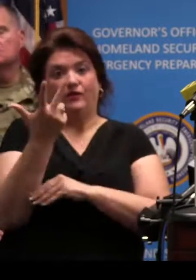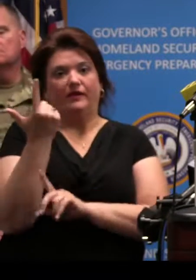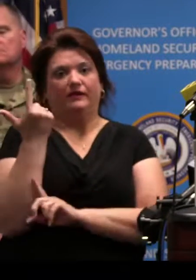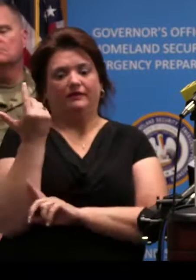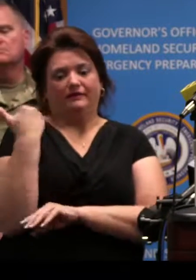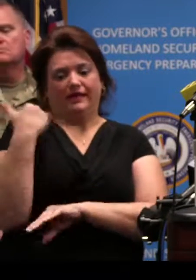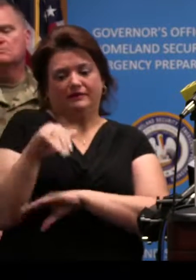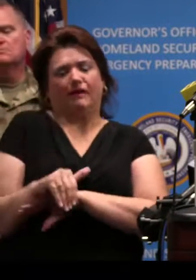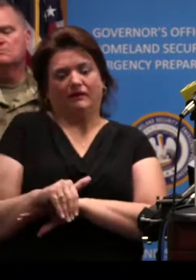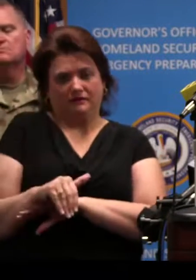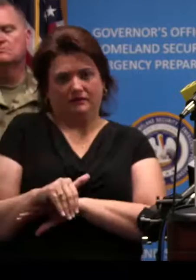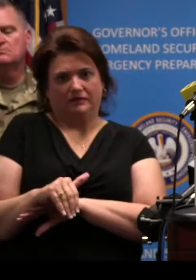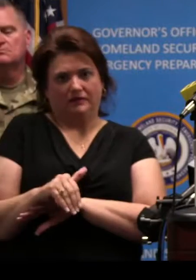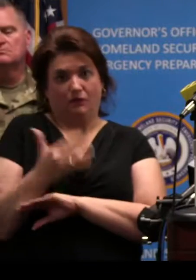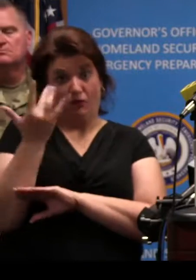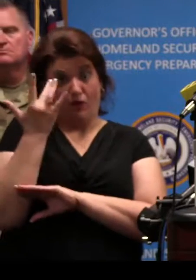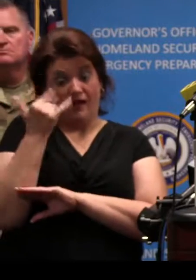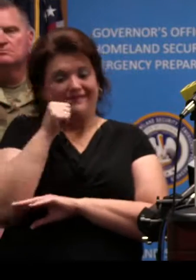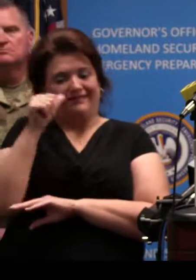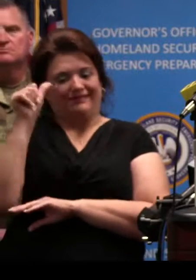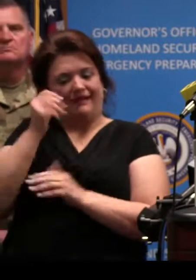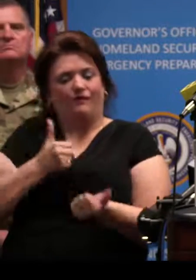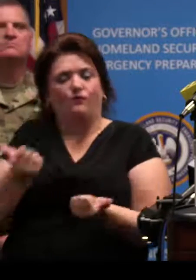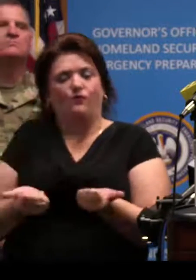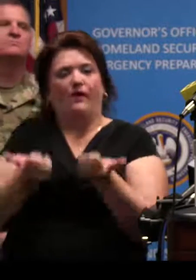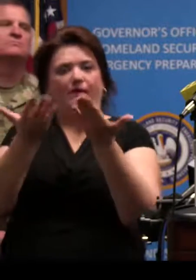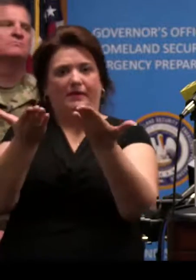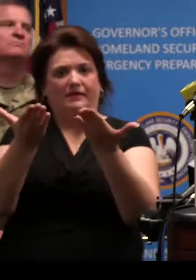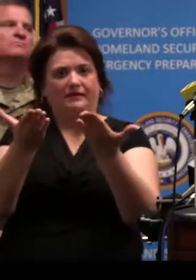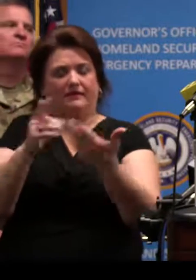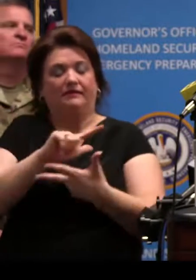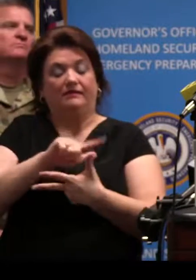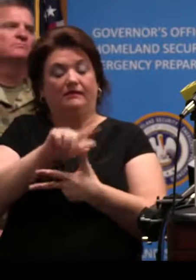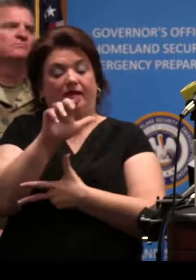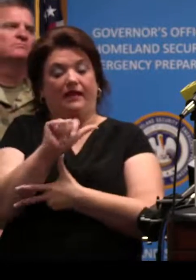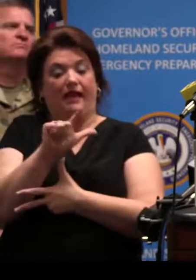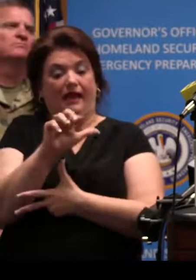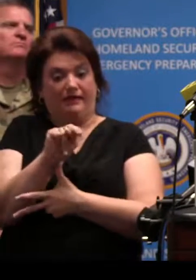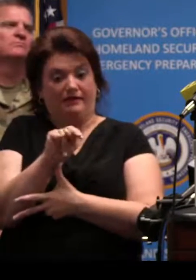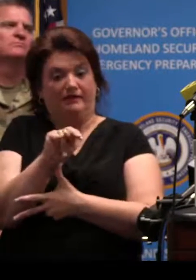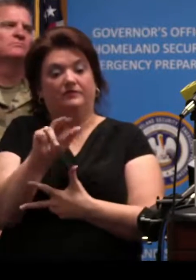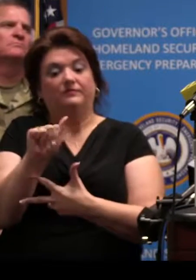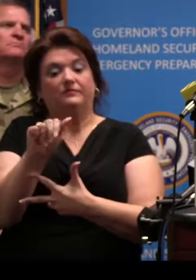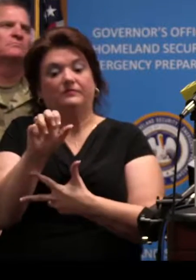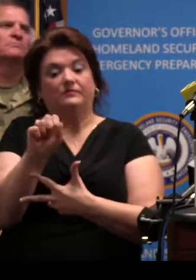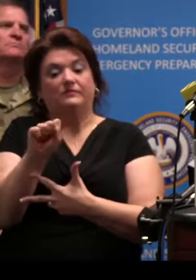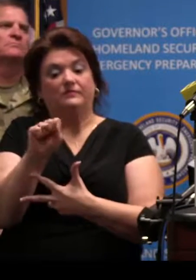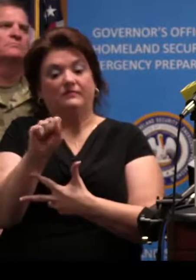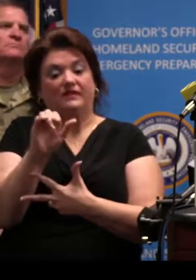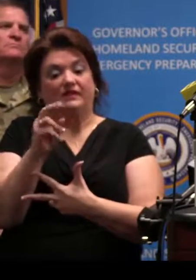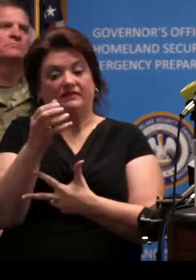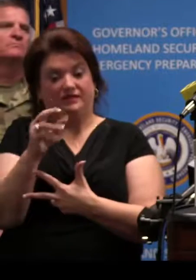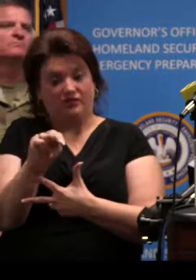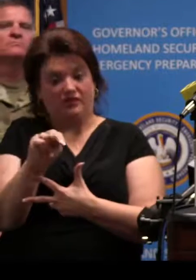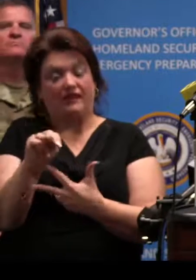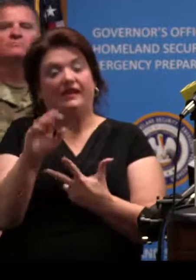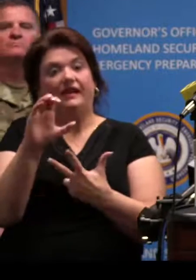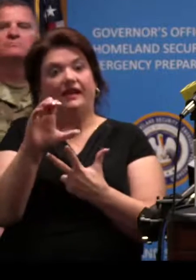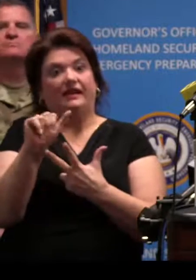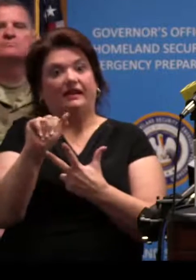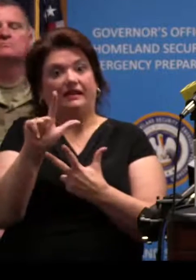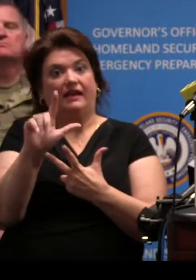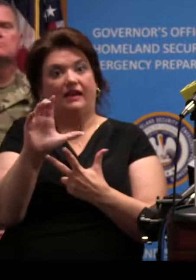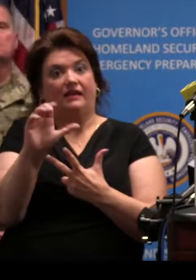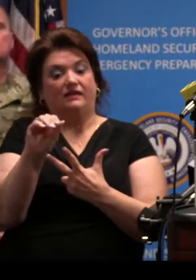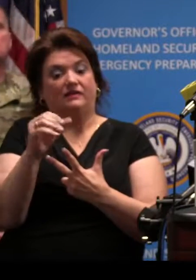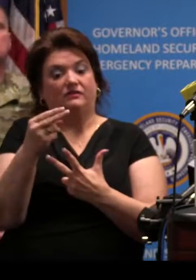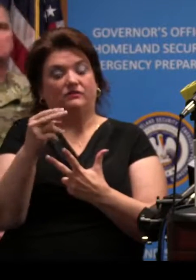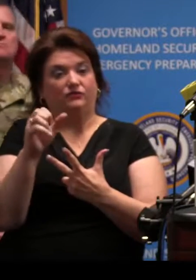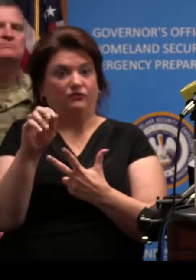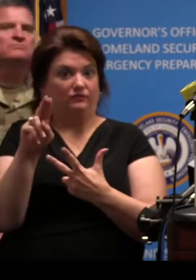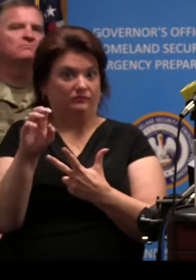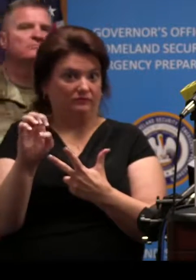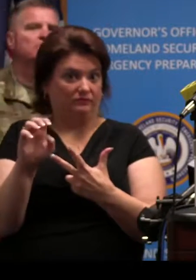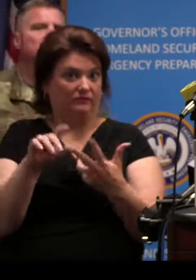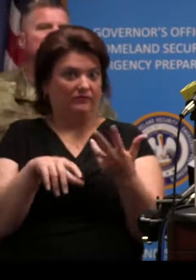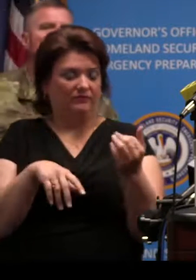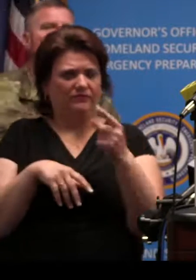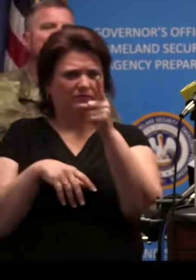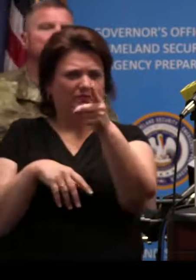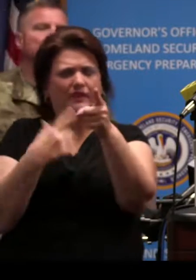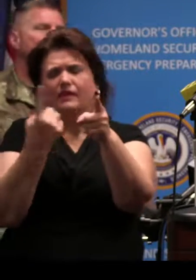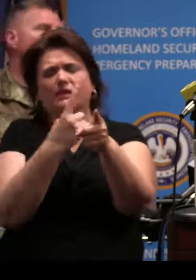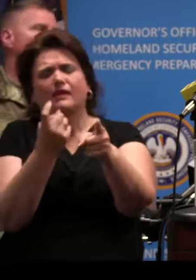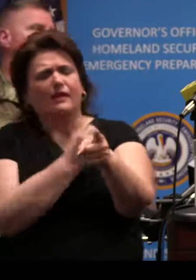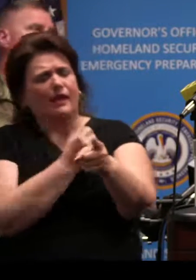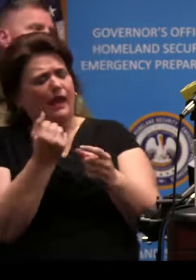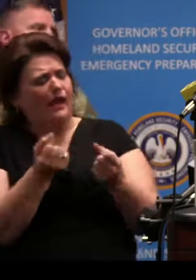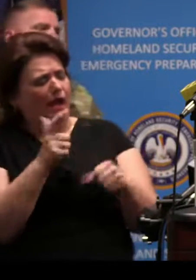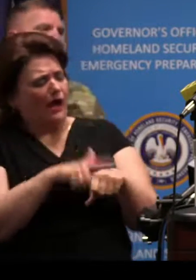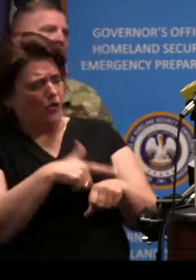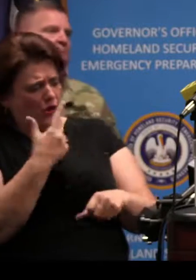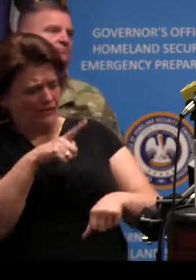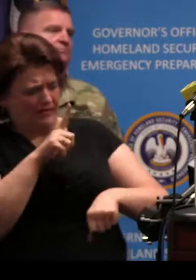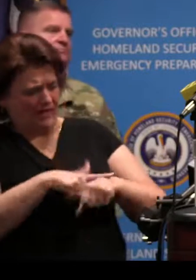made yesterday and those were Allen ascension and Calcasieu Parish I don't